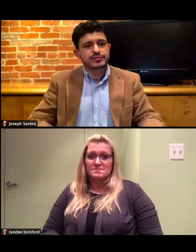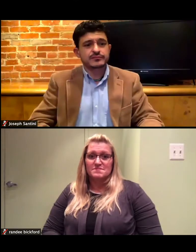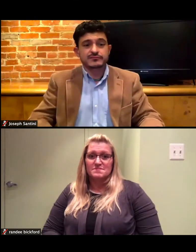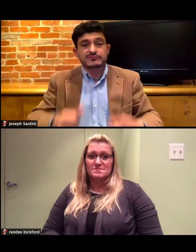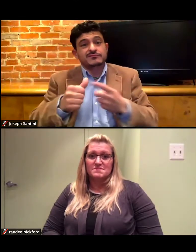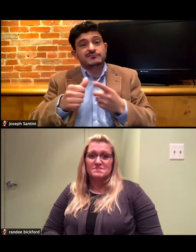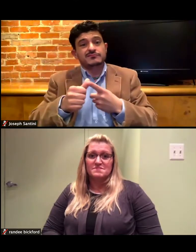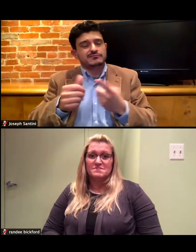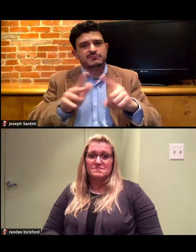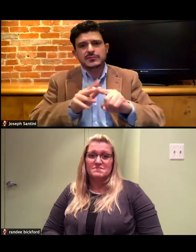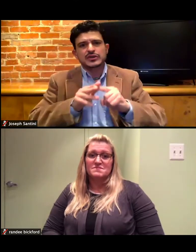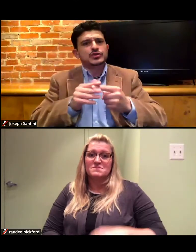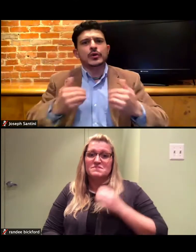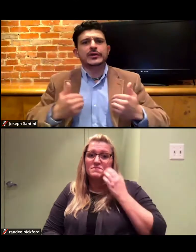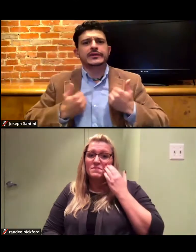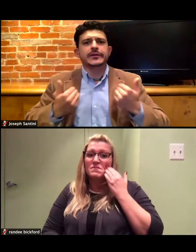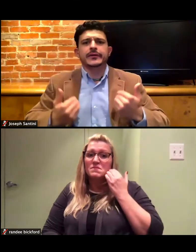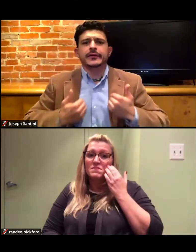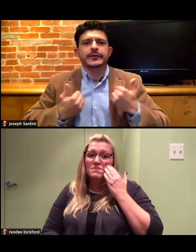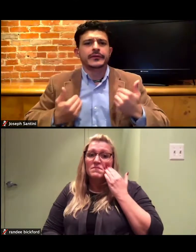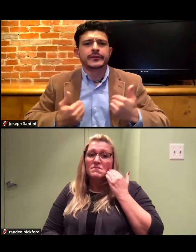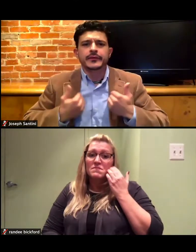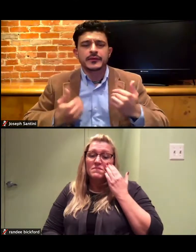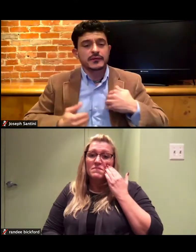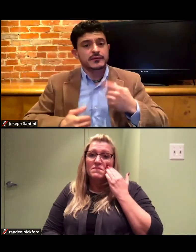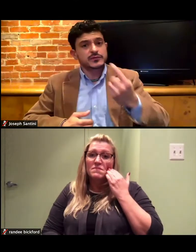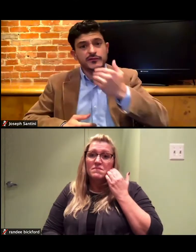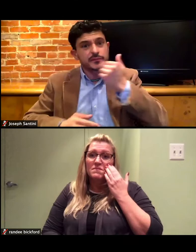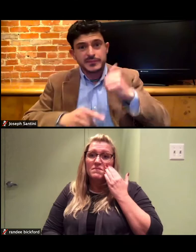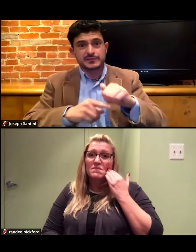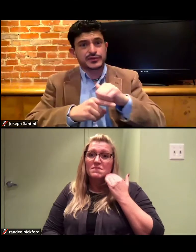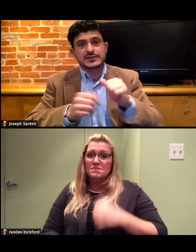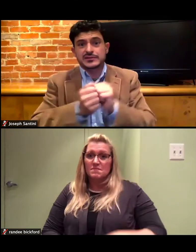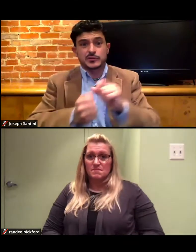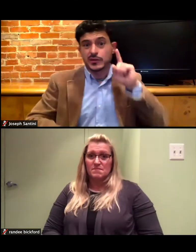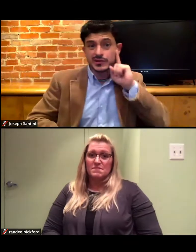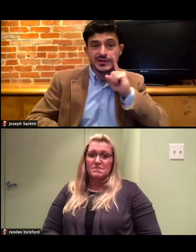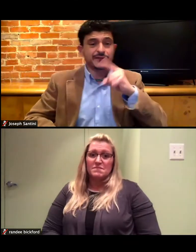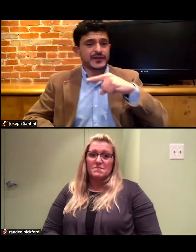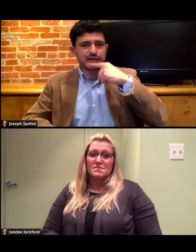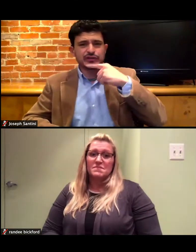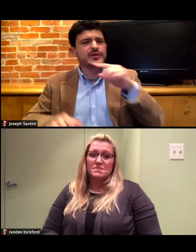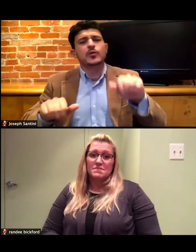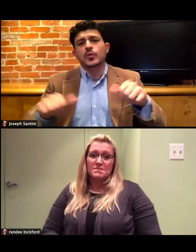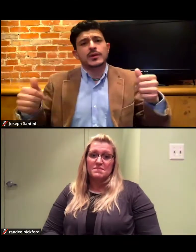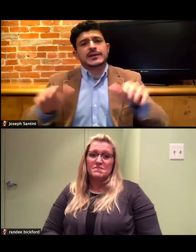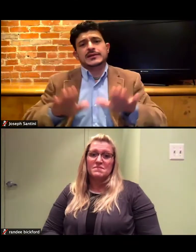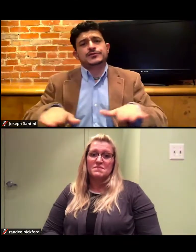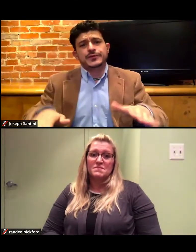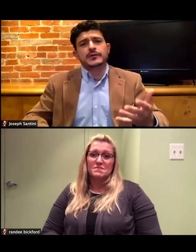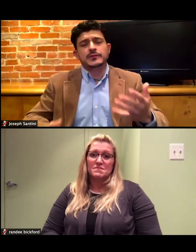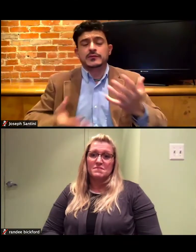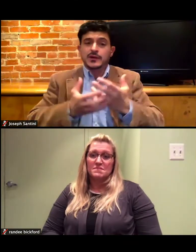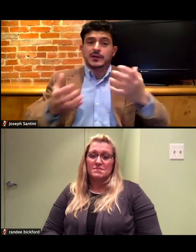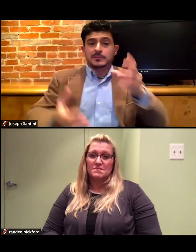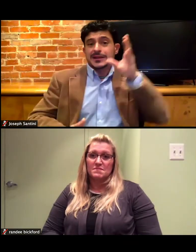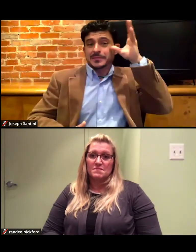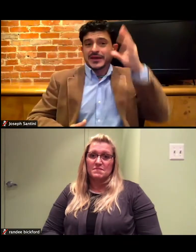We're gonna talk about three important topics Starting Young, specifically. The best practice with either deaf or hearing children,